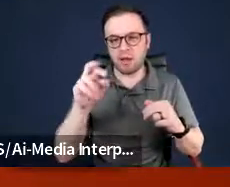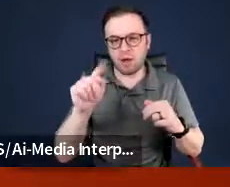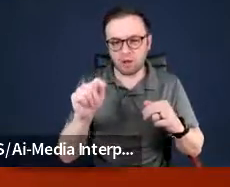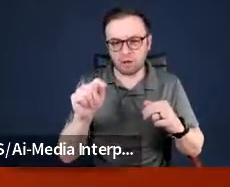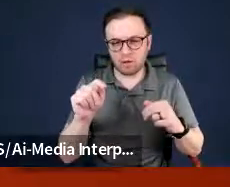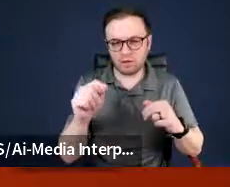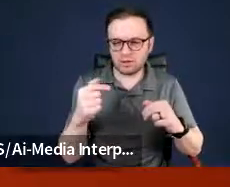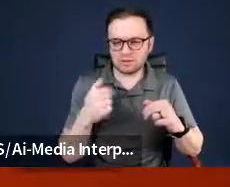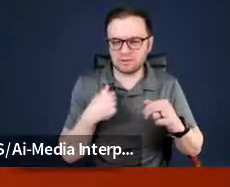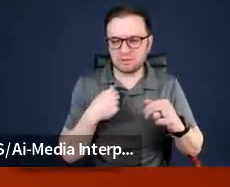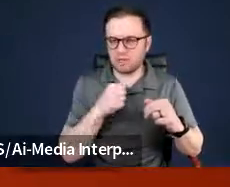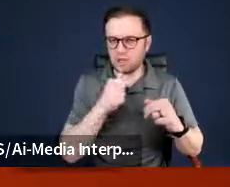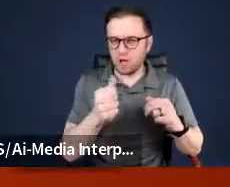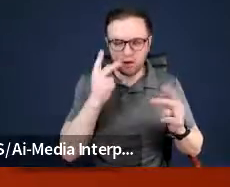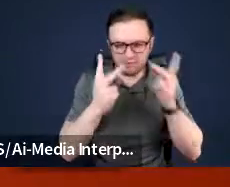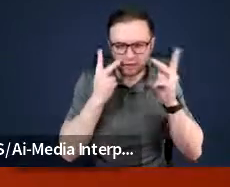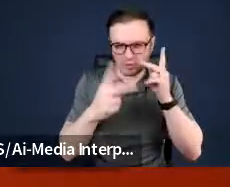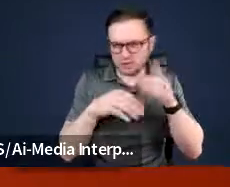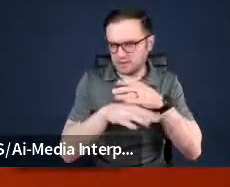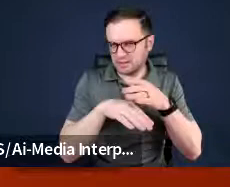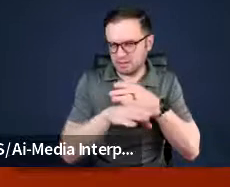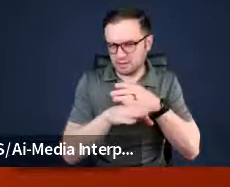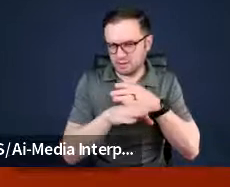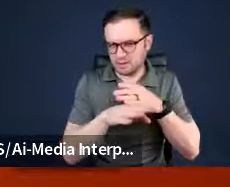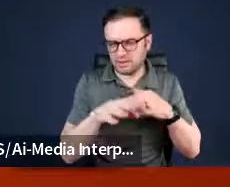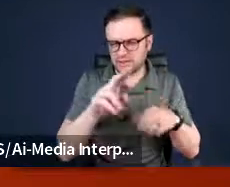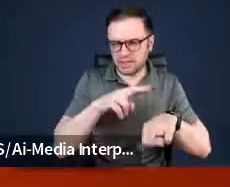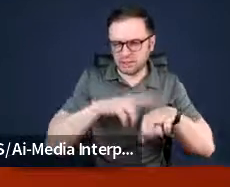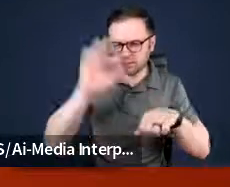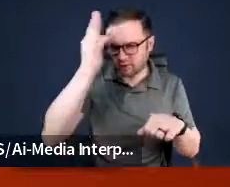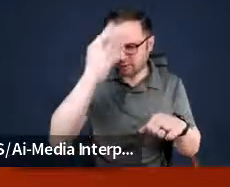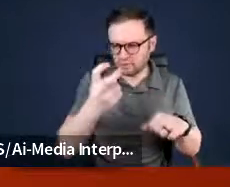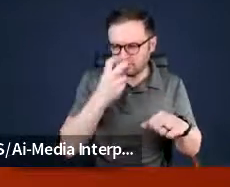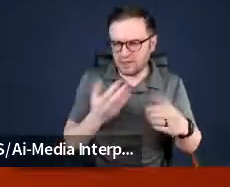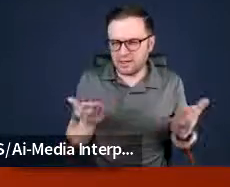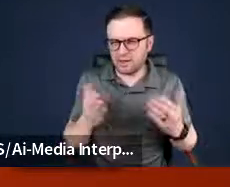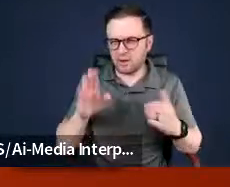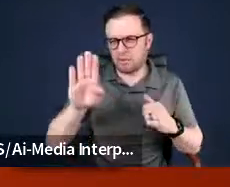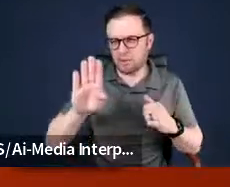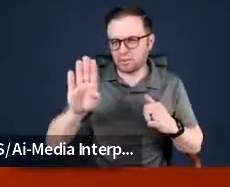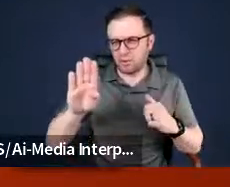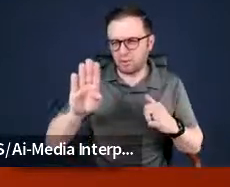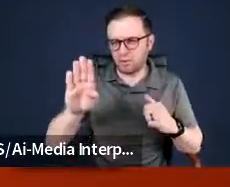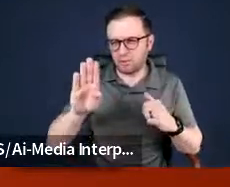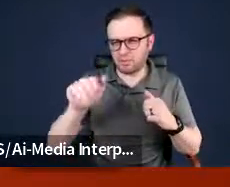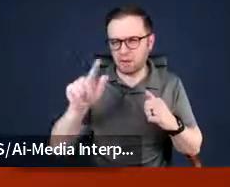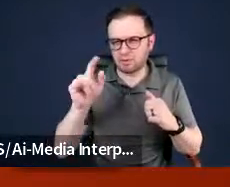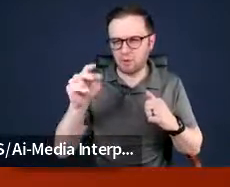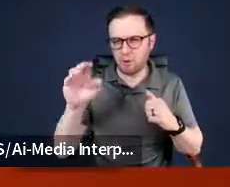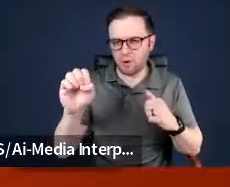. MATT PERRY: -- Thank you, my name is Matt Hackett and I lead digital accessibility at the national Federation